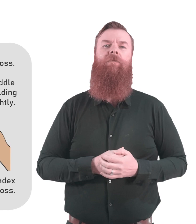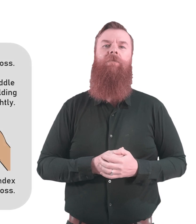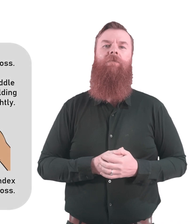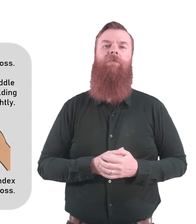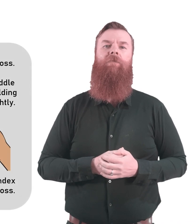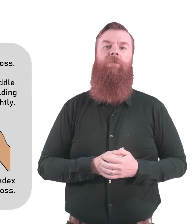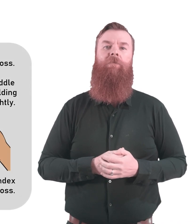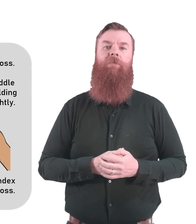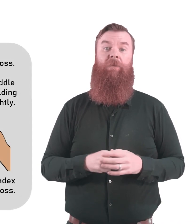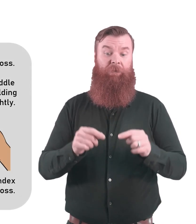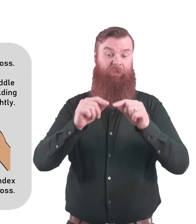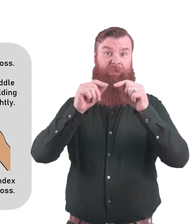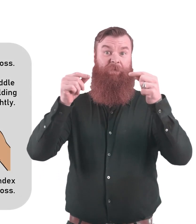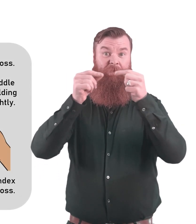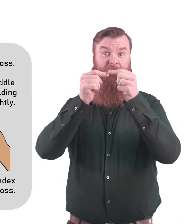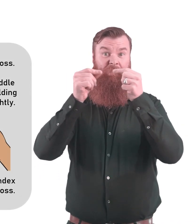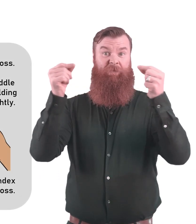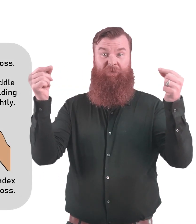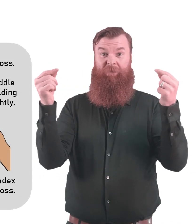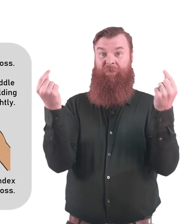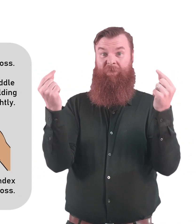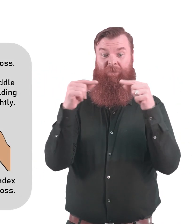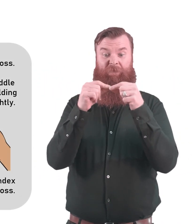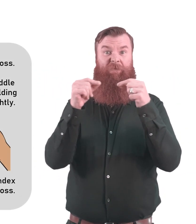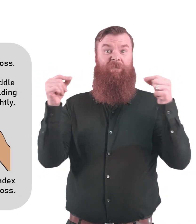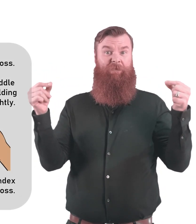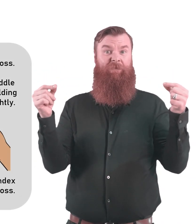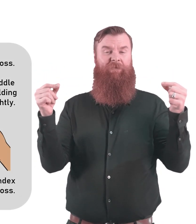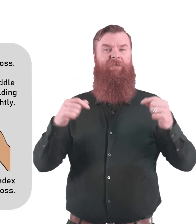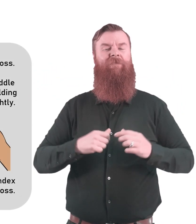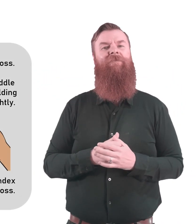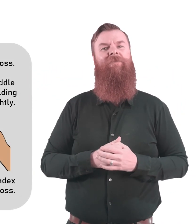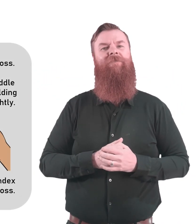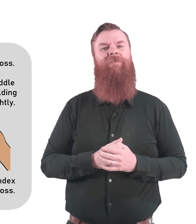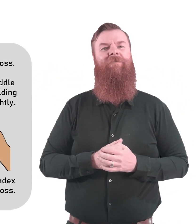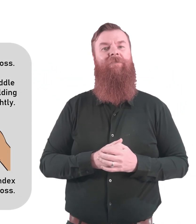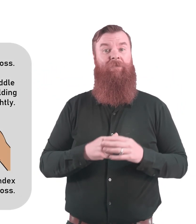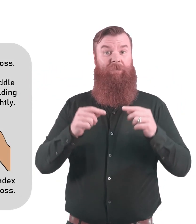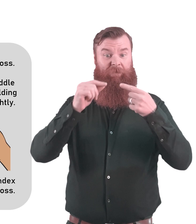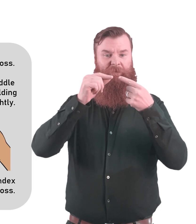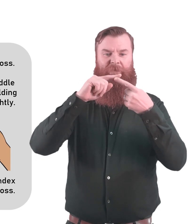First, take approximately 30 - 45 cm of floss.